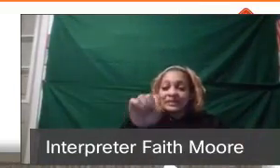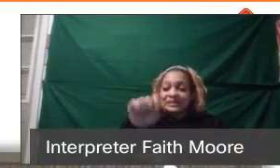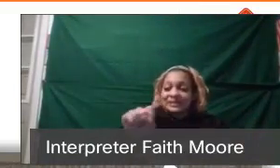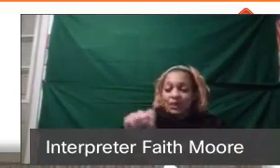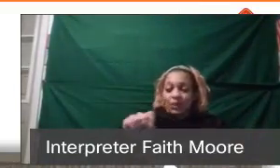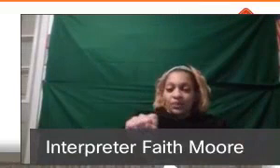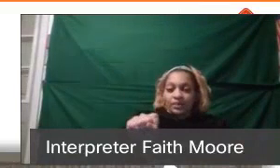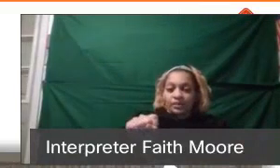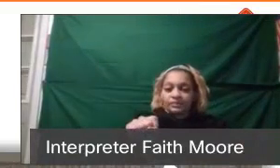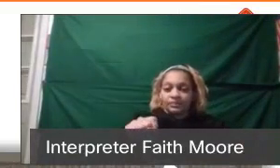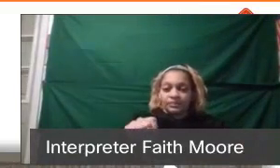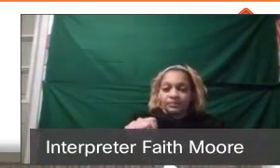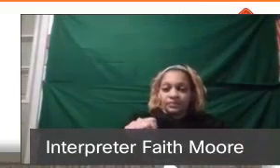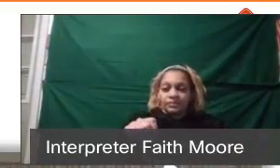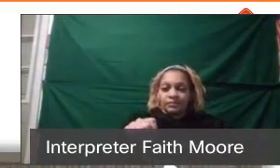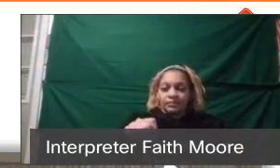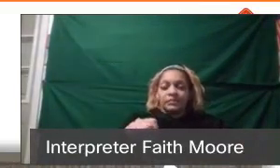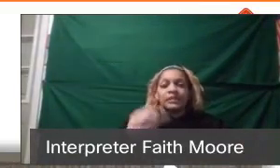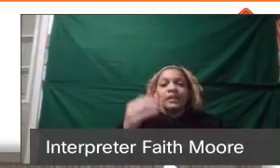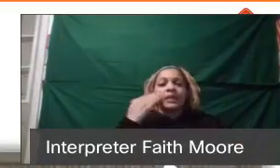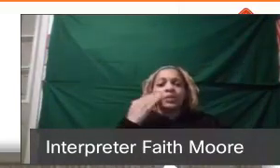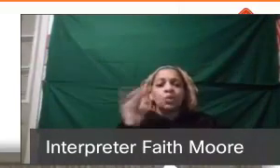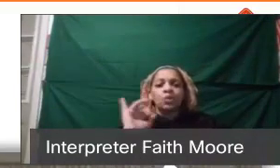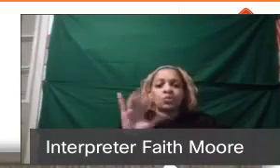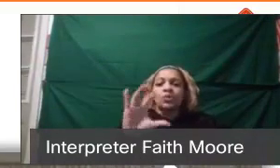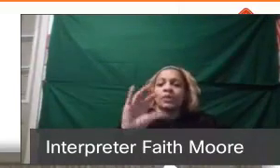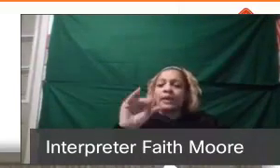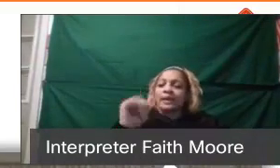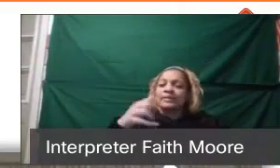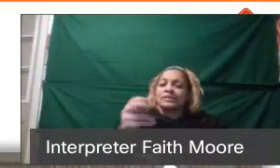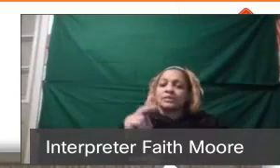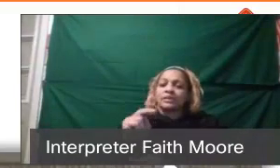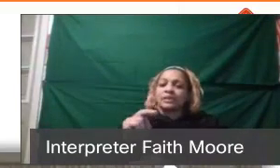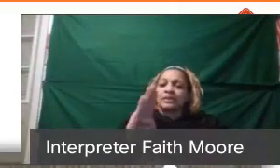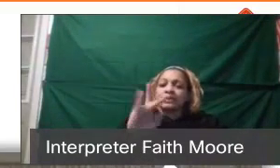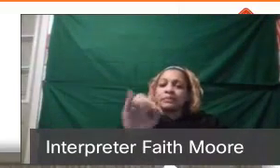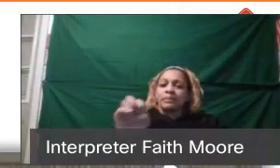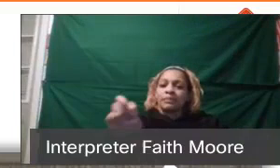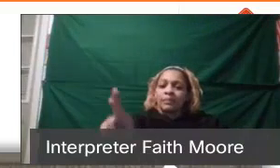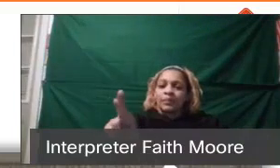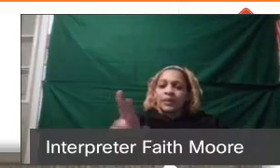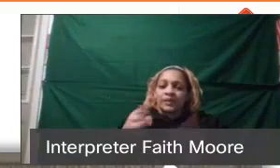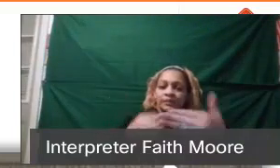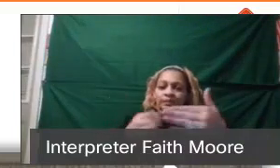That that aspen Blair intersection was 1 of the priority.